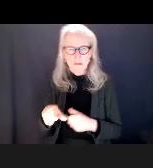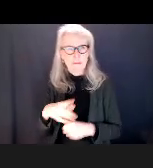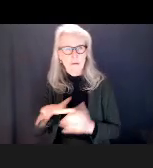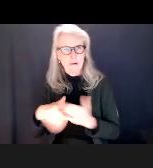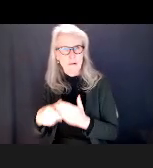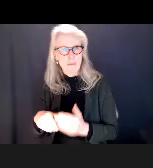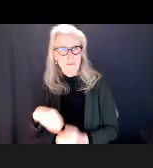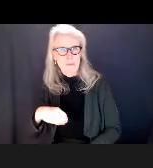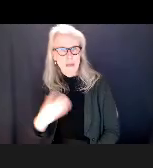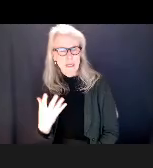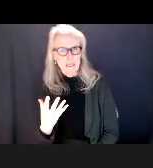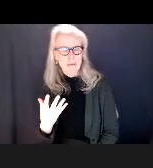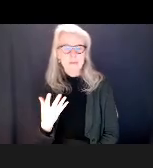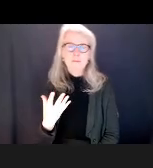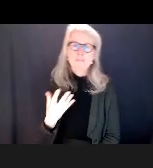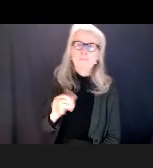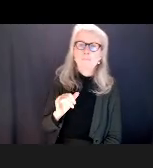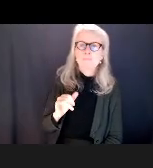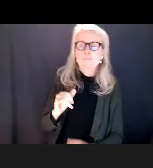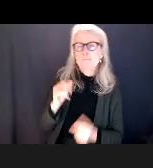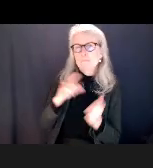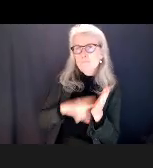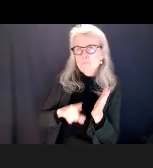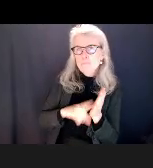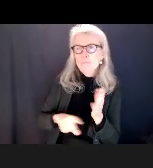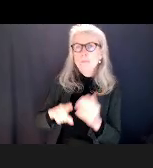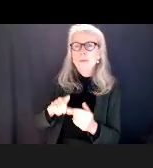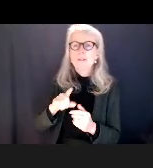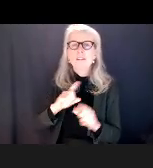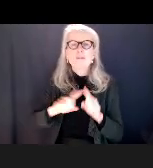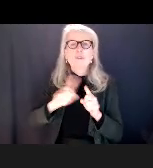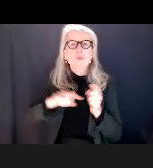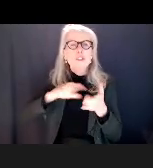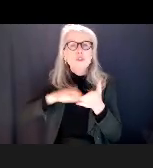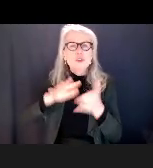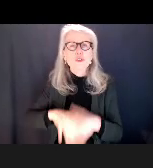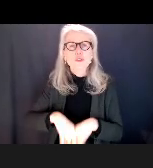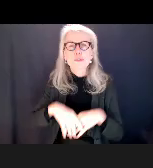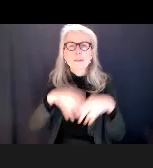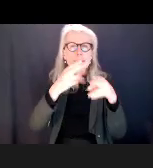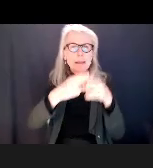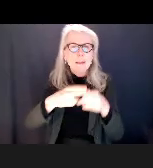that prompts efforts from scholars like Mary Jean Hand and Christine Kelly to